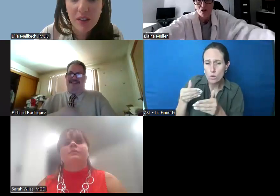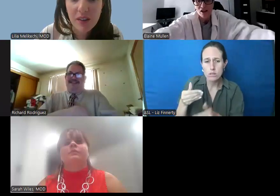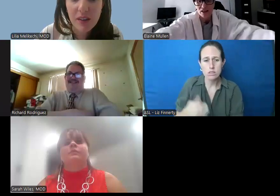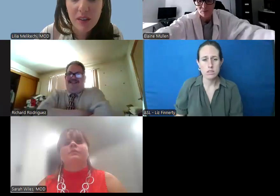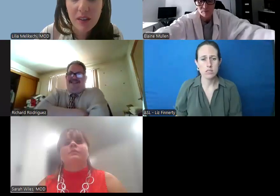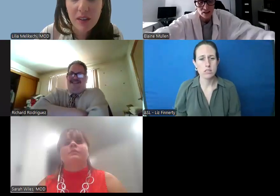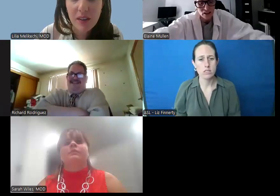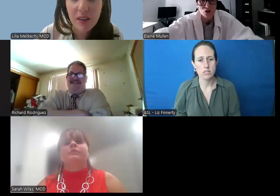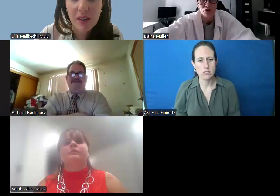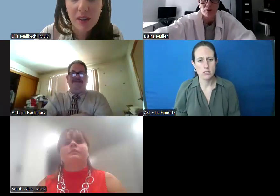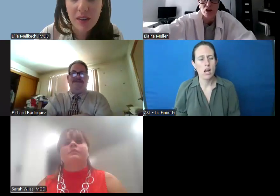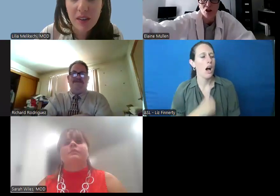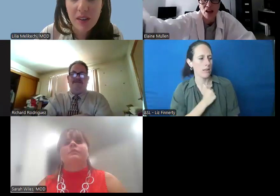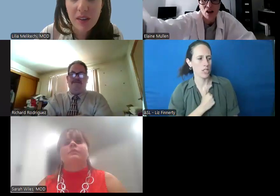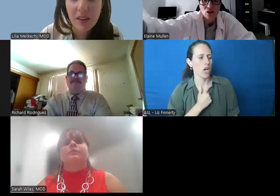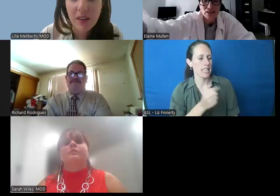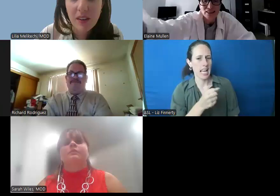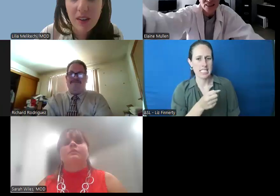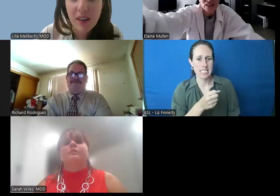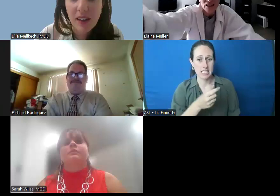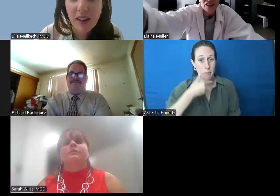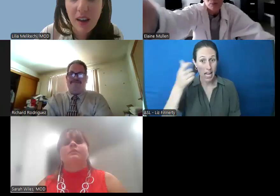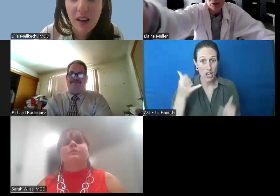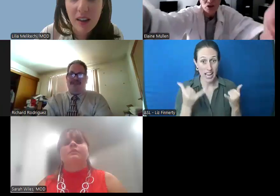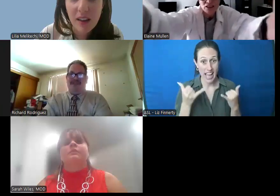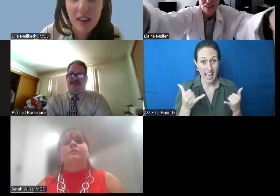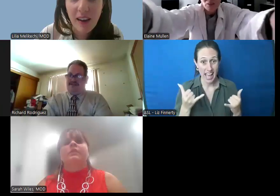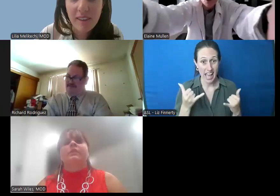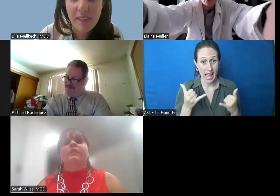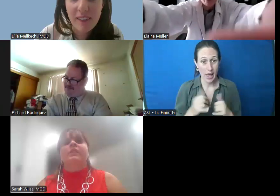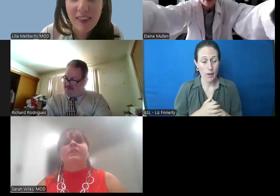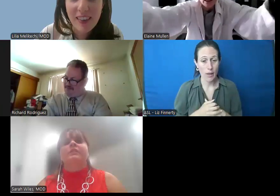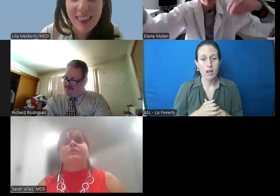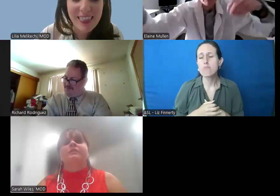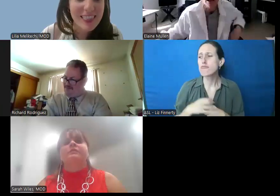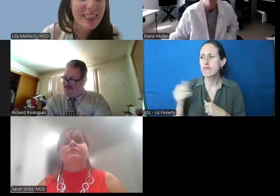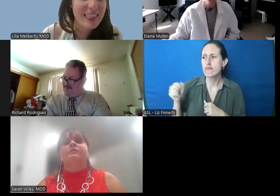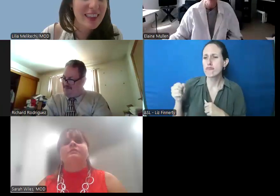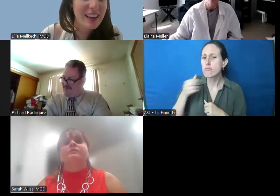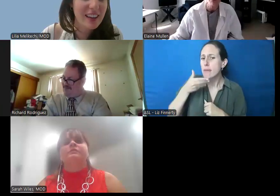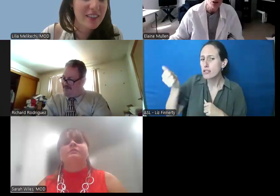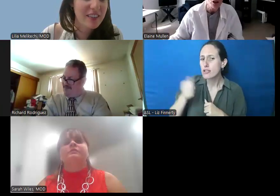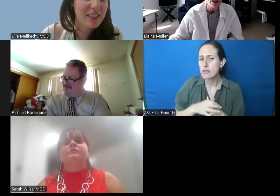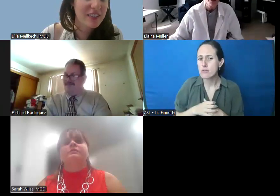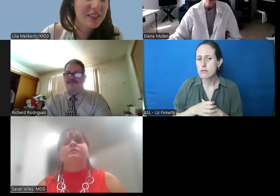If you could move closer. Elaine: I'm sorry. I'll turn it up. Can you hear me now? Mary: It's better.